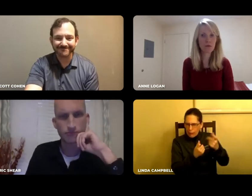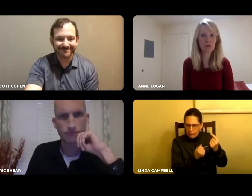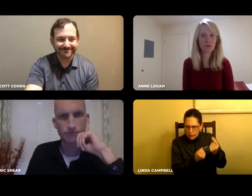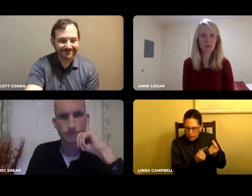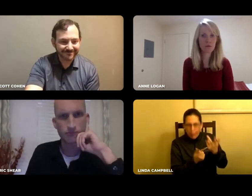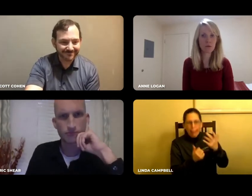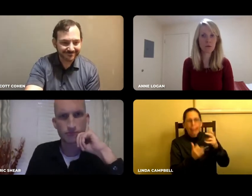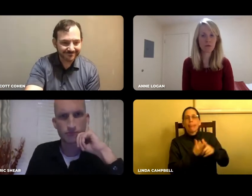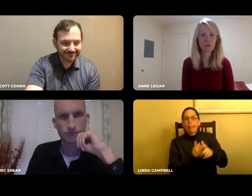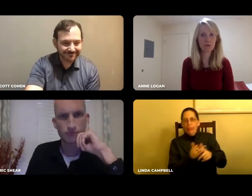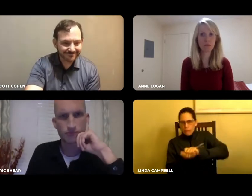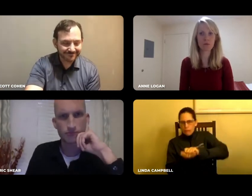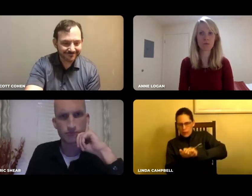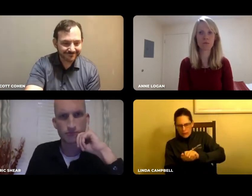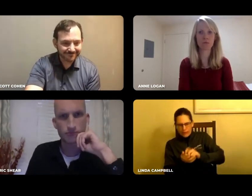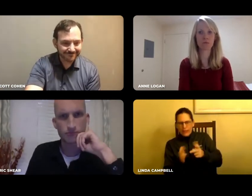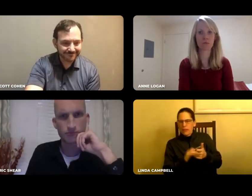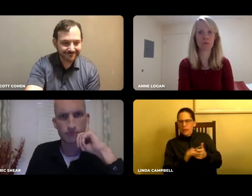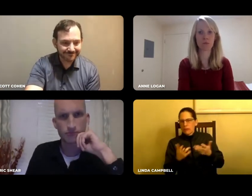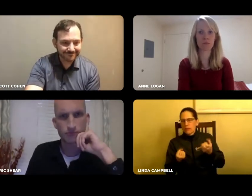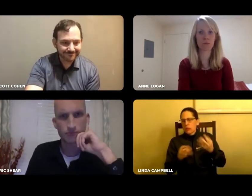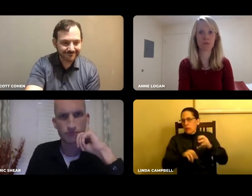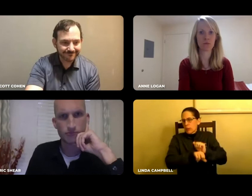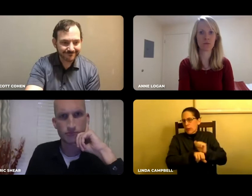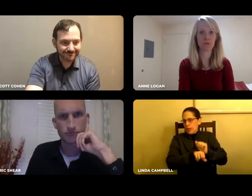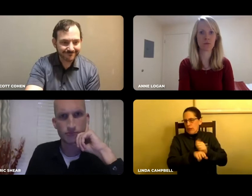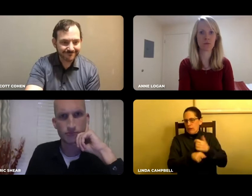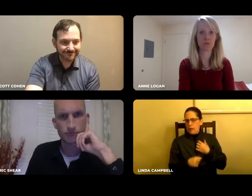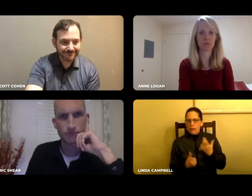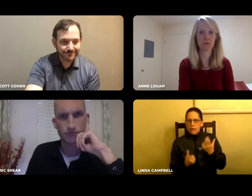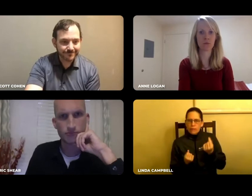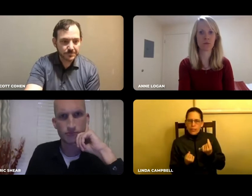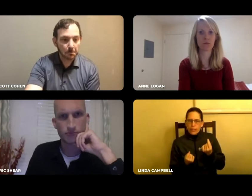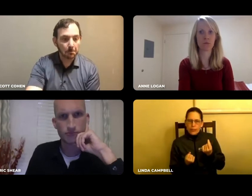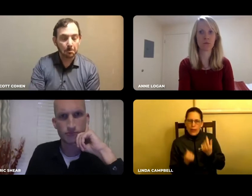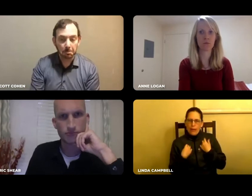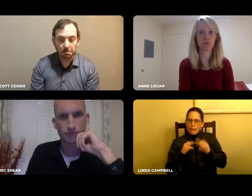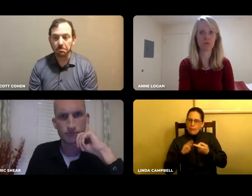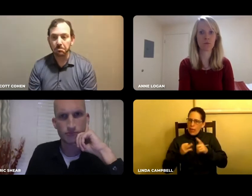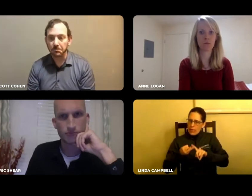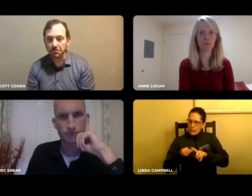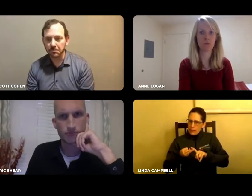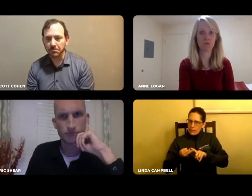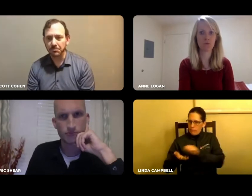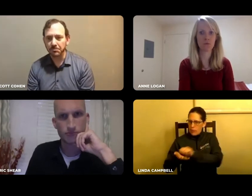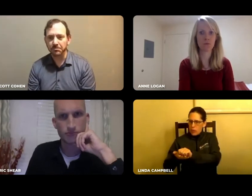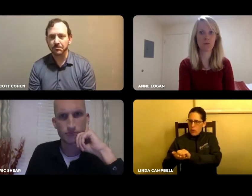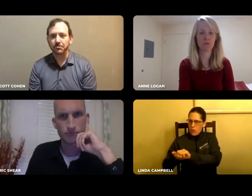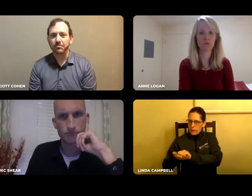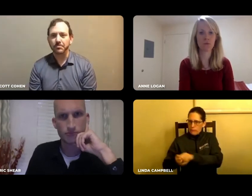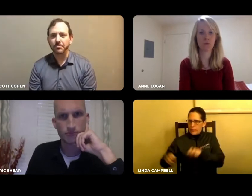what the interpreter was signing. I had a good friend who sat next to me.